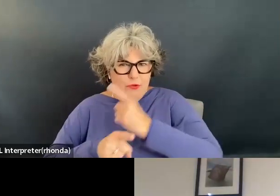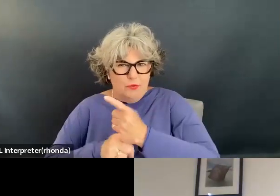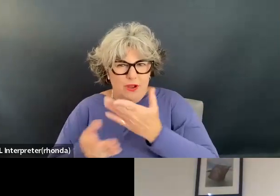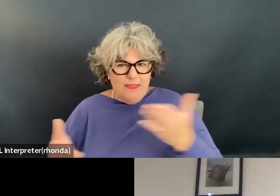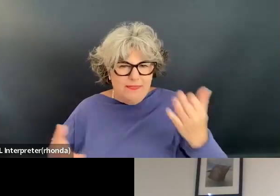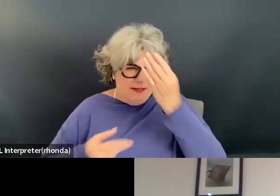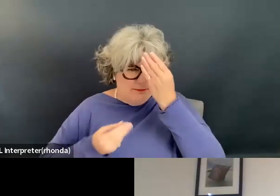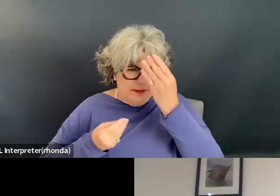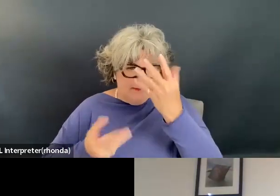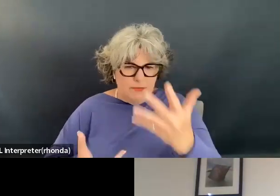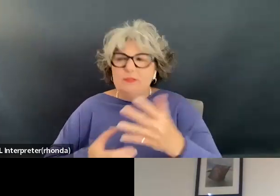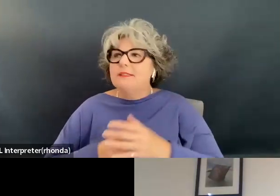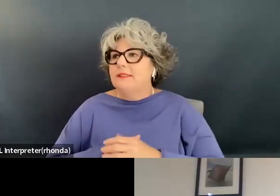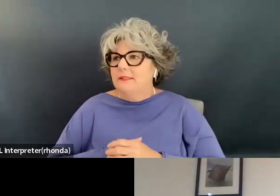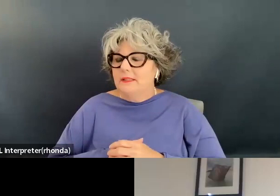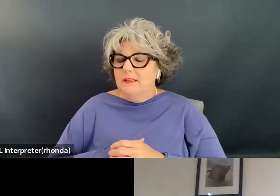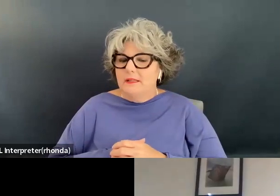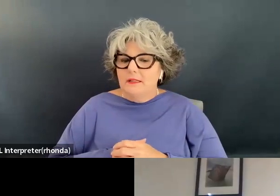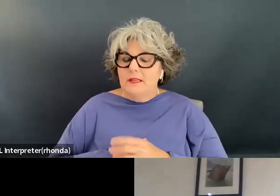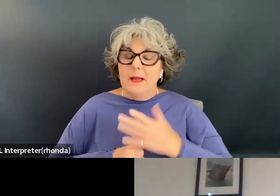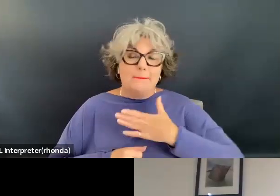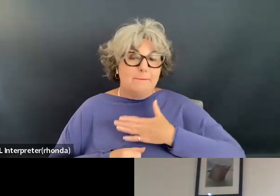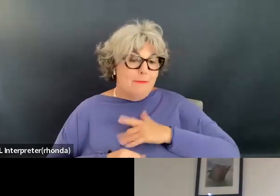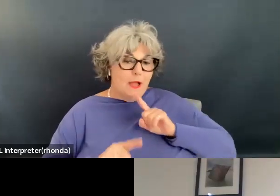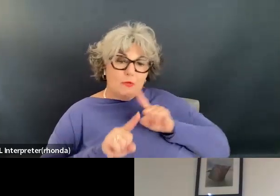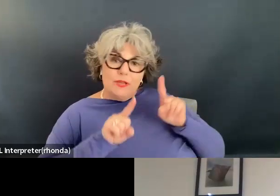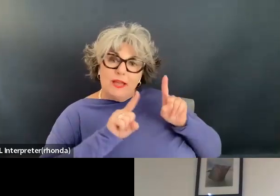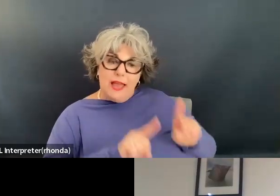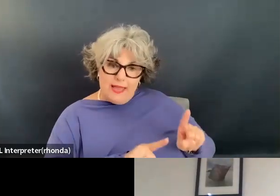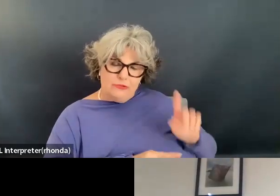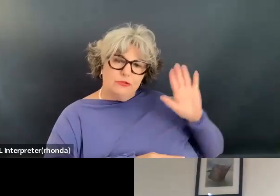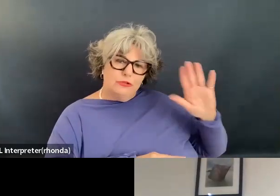But when he saw my reaction to him opening up to me